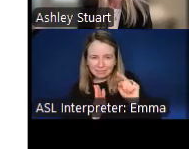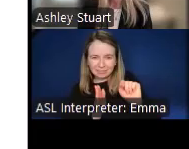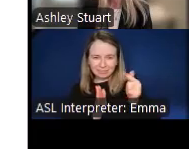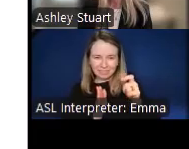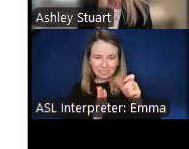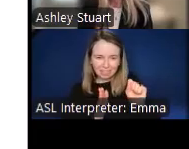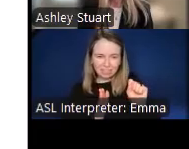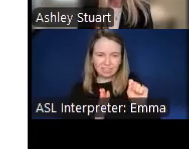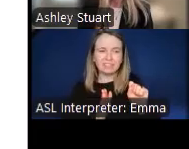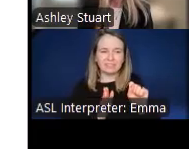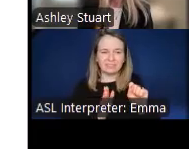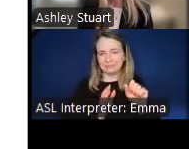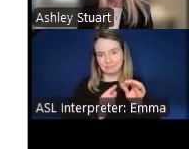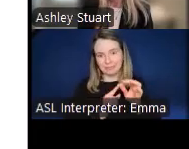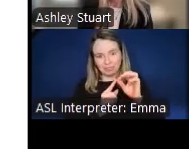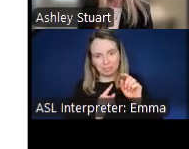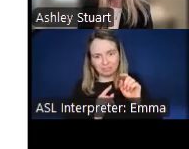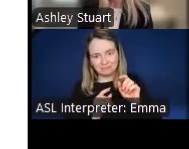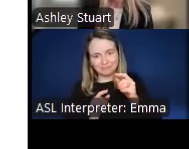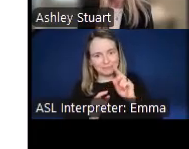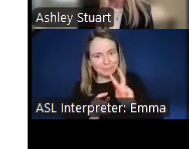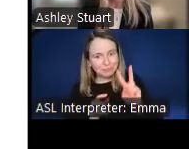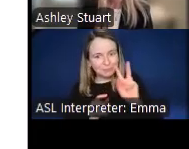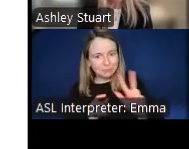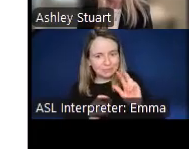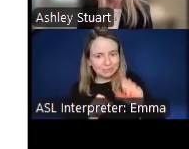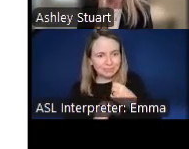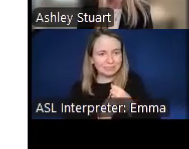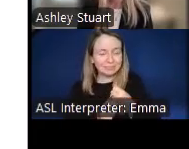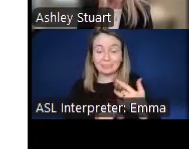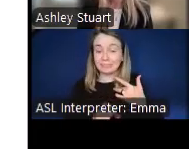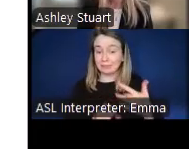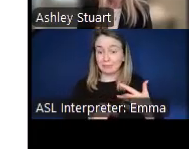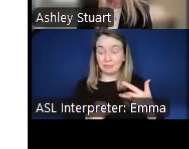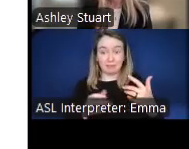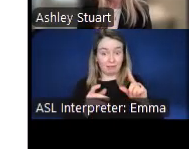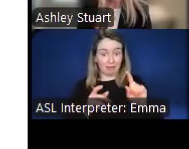years, the question we often find ourselves asking is, you